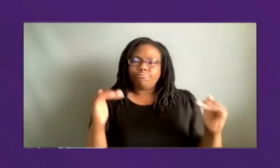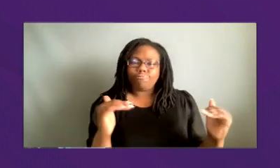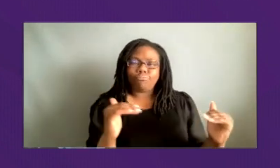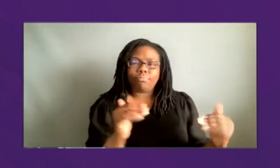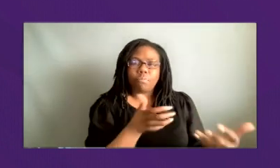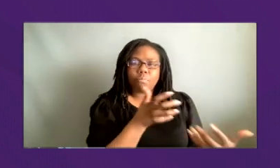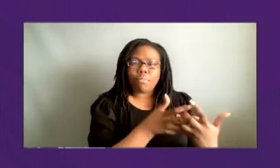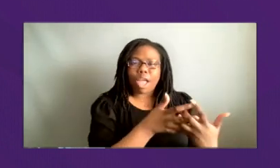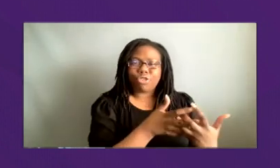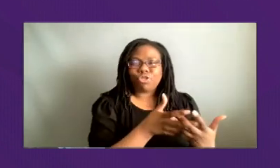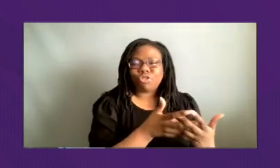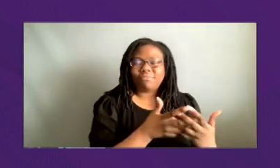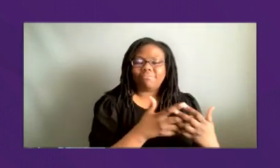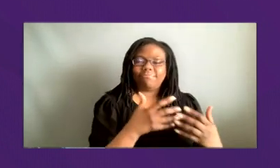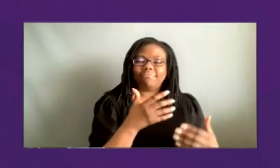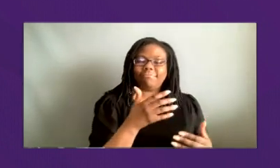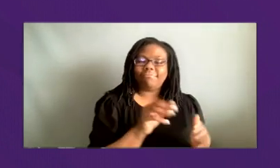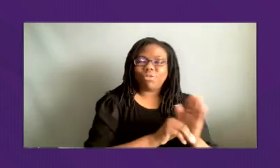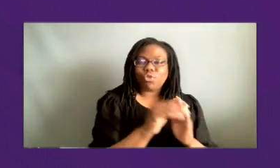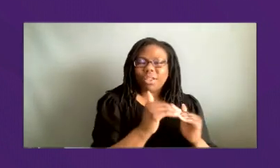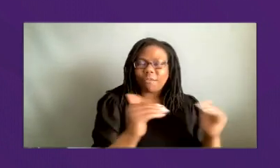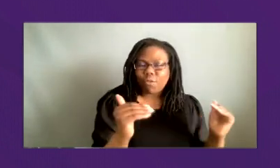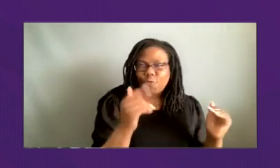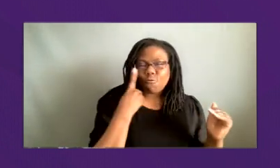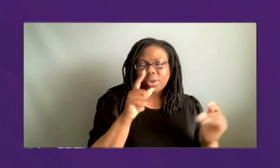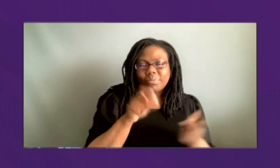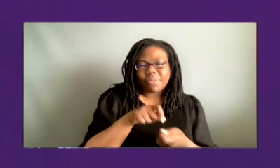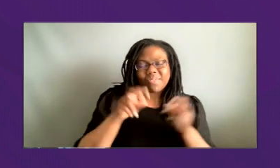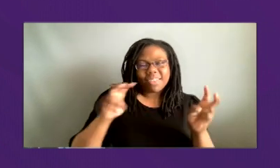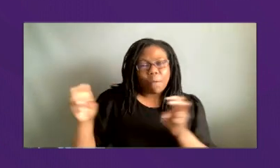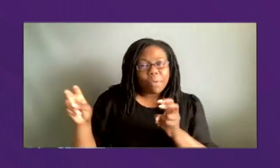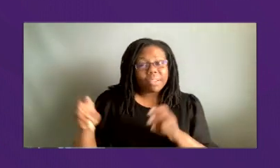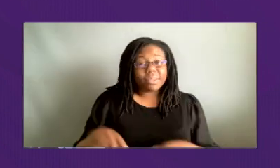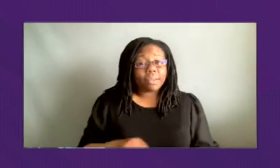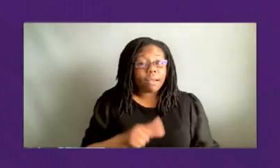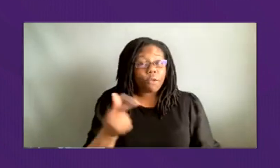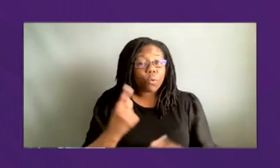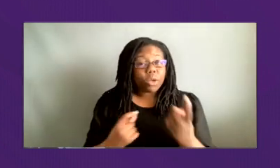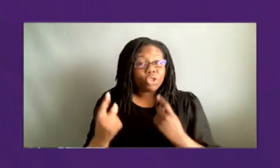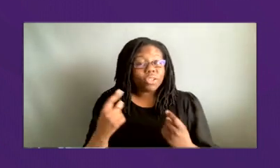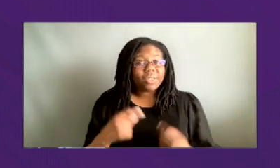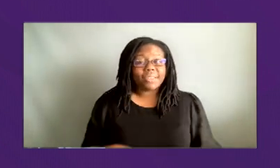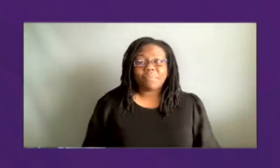Are there any others? SHANNON WAGNER: Yes. I think maybe Gabbi might be great to answer this one.